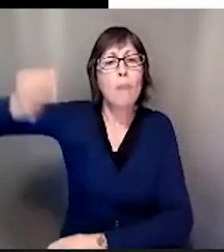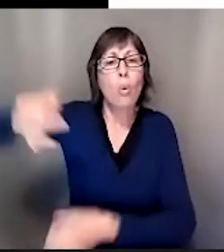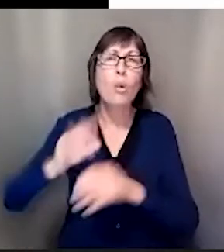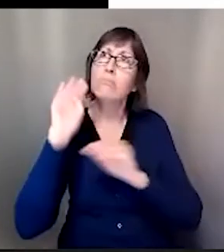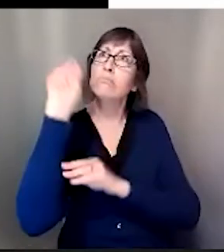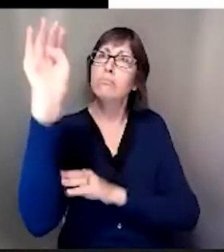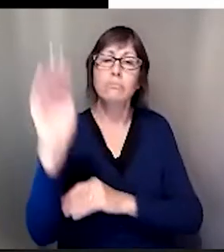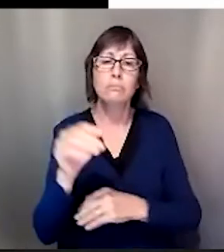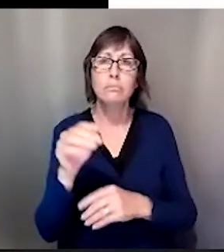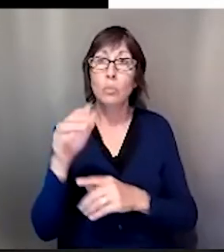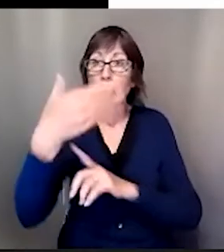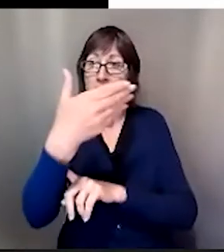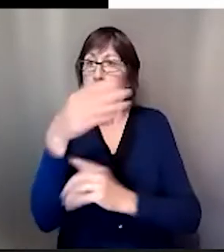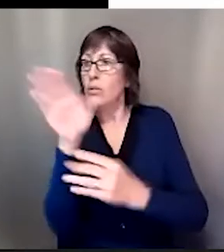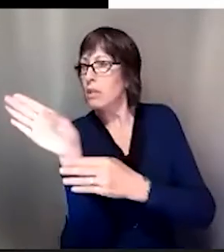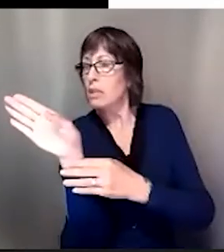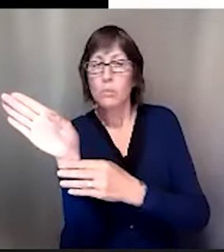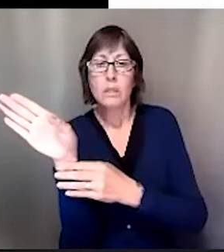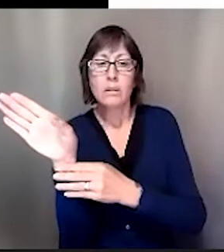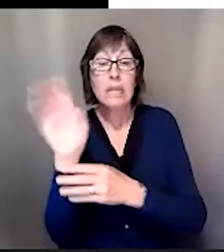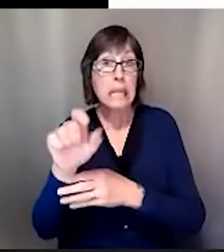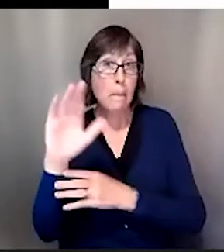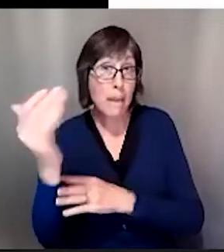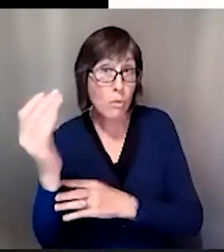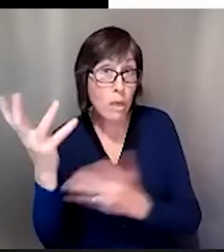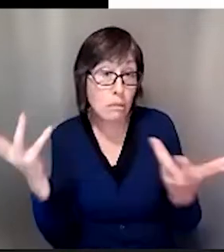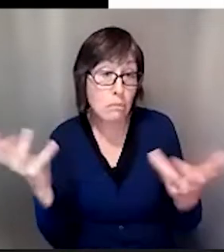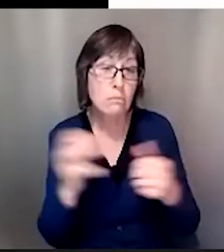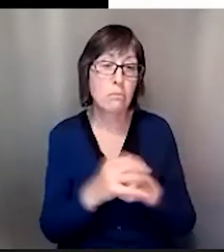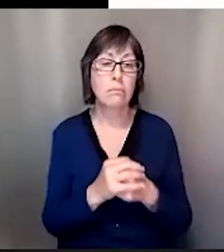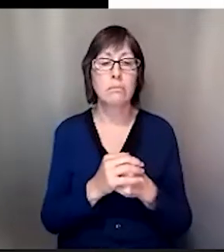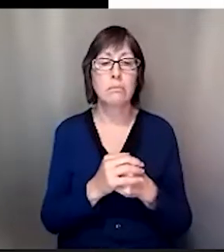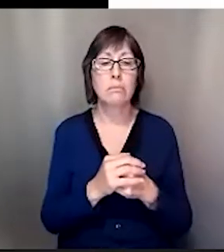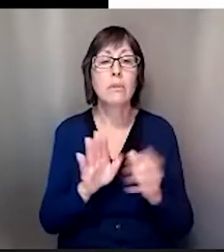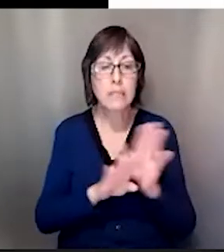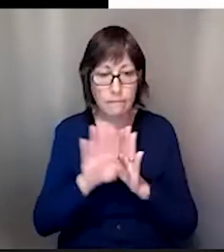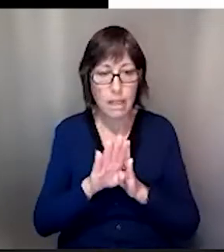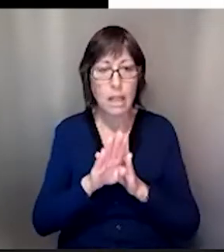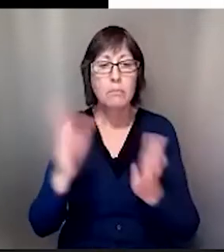and whether any mirroring is required. Develop and provide an artist bio